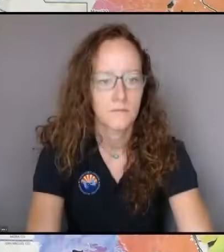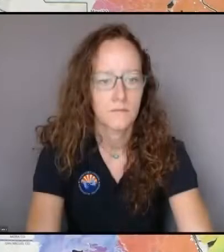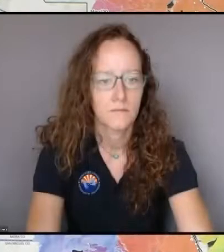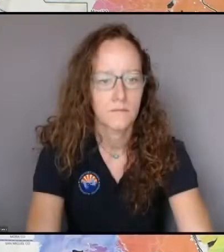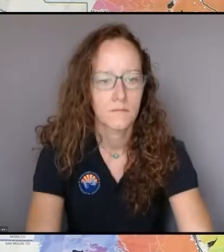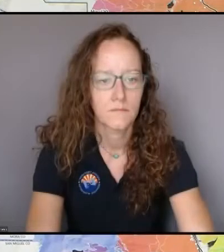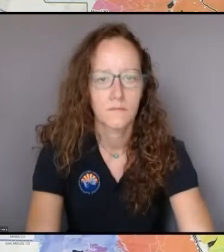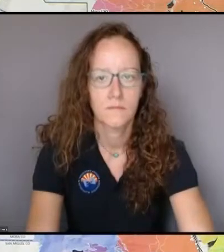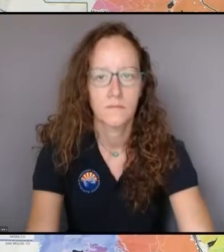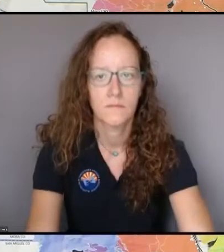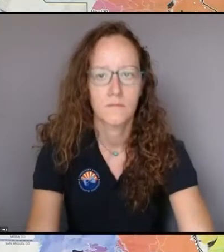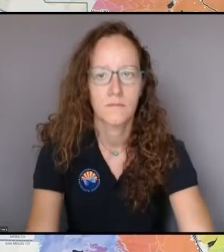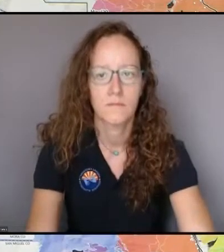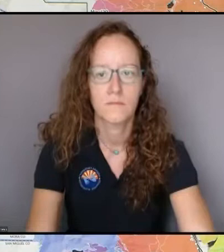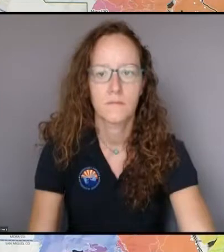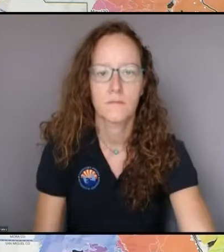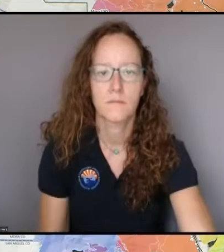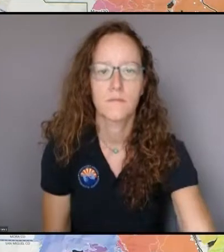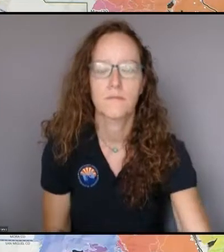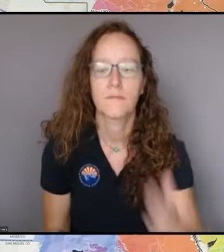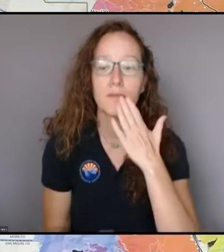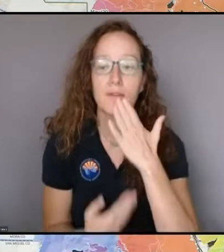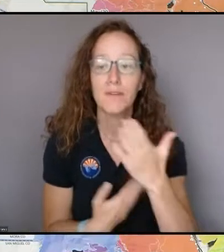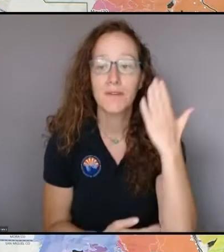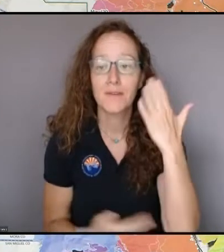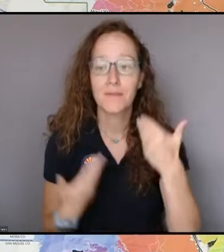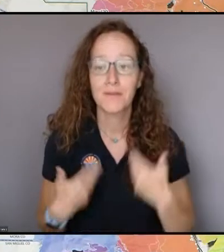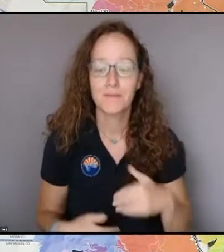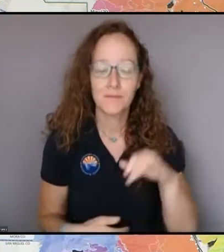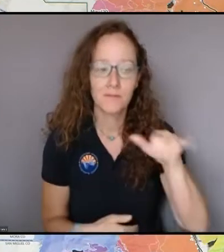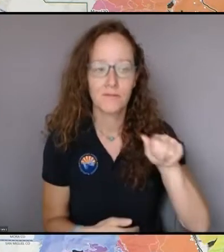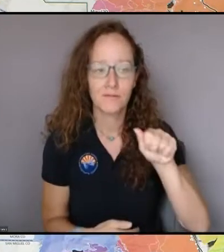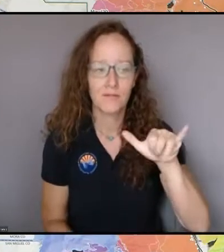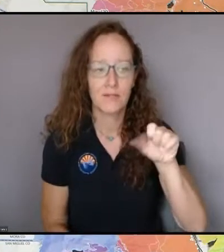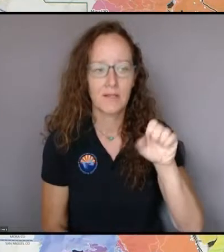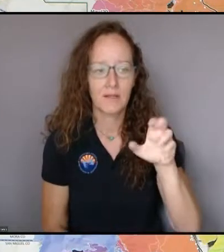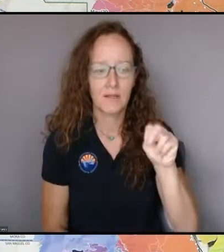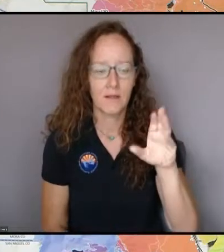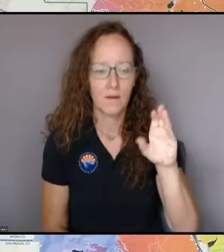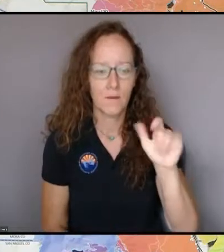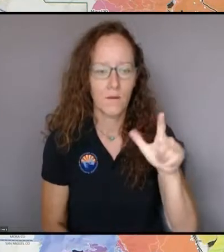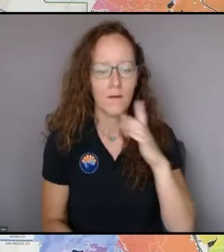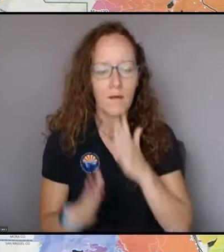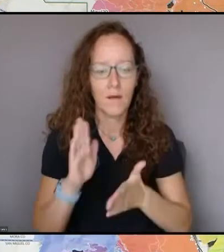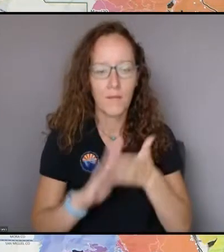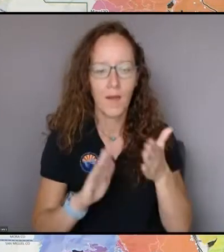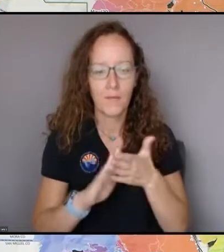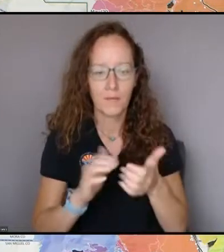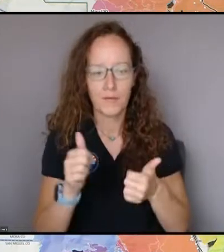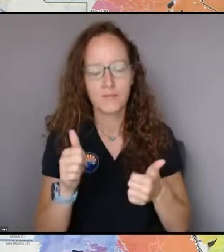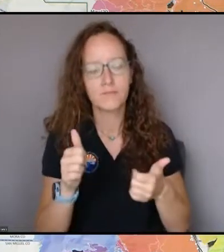Hey, good morning. My name is Jayson Coil, Operations Section Chief for Southwest Area Team 1. Today is June